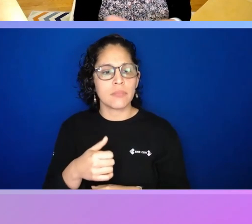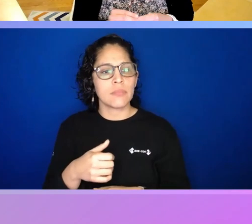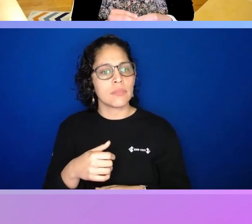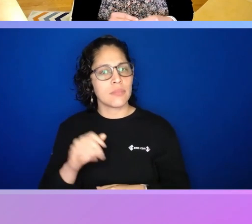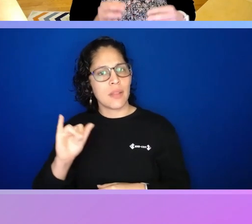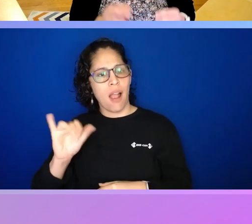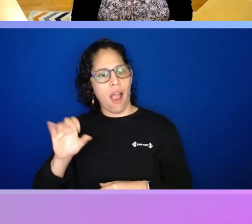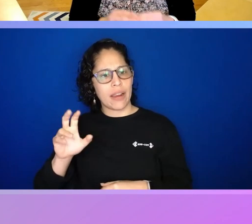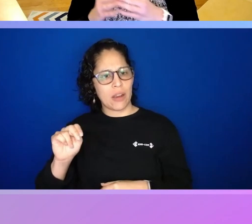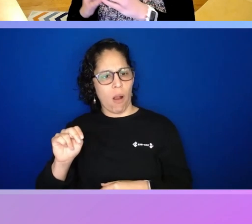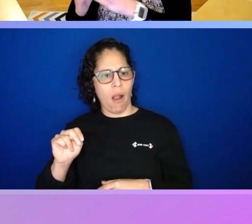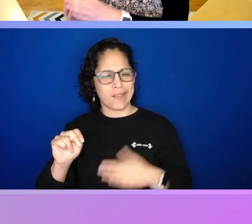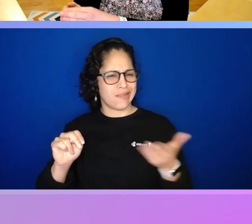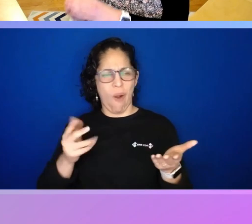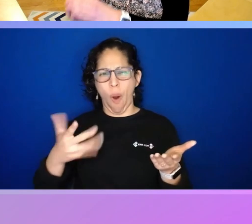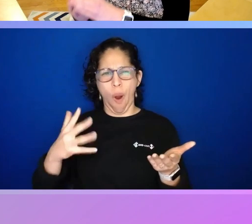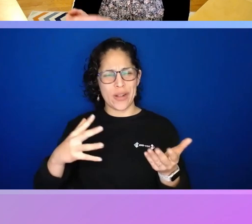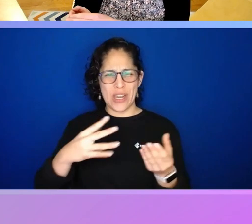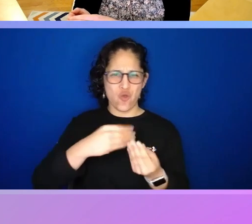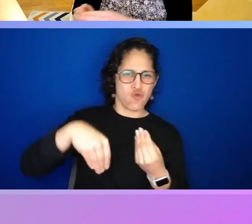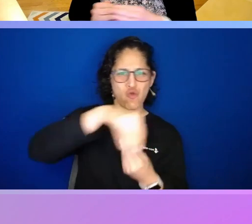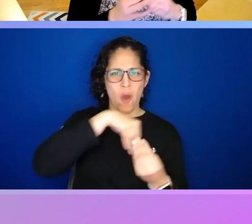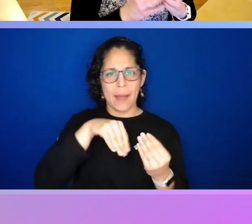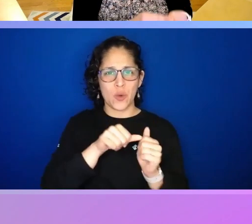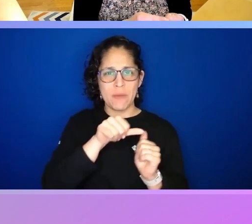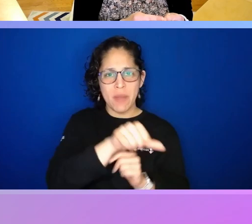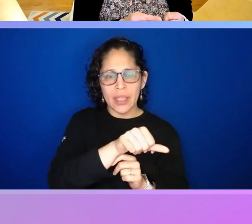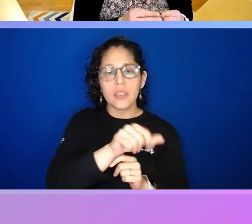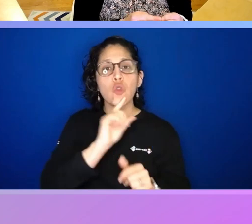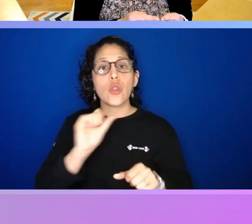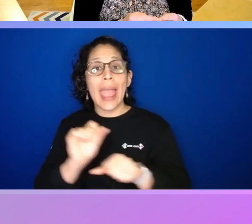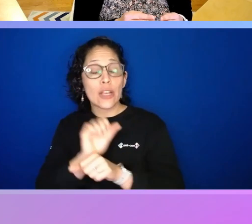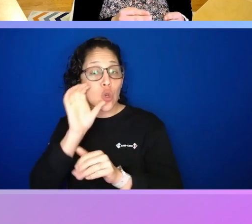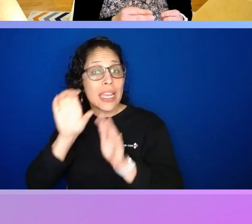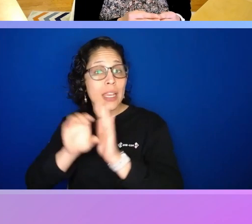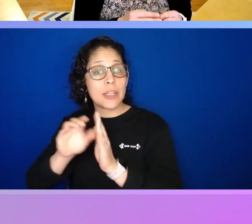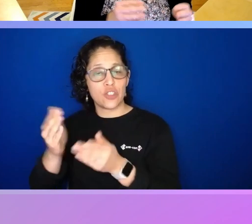blank file name. I encountered one when I was doing testing that said image